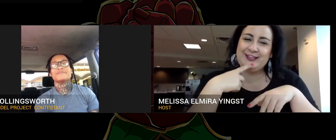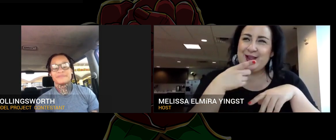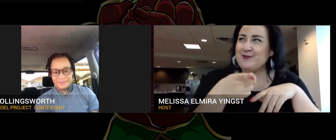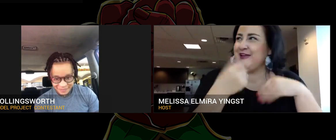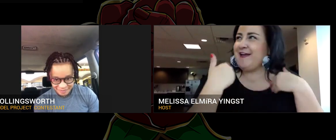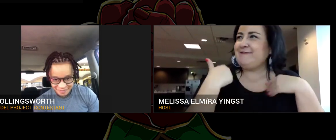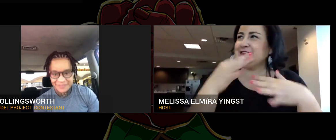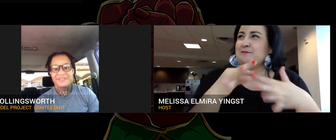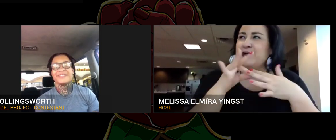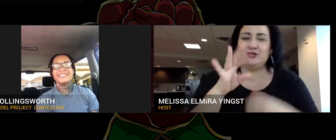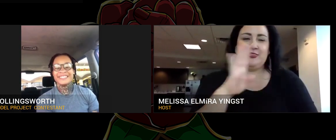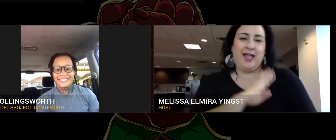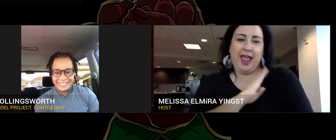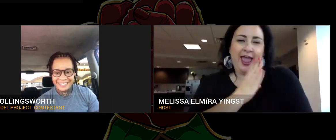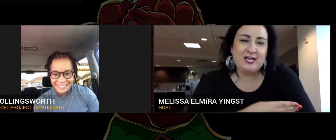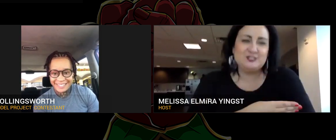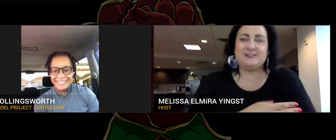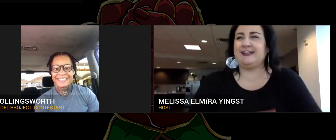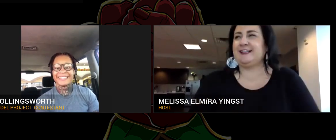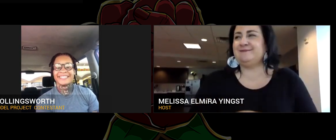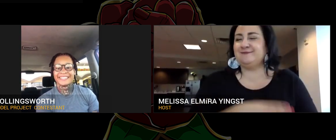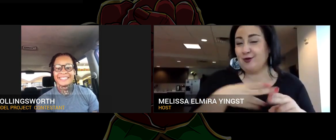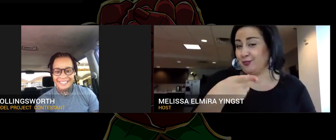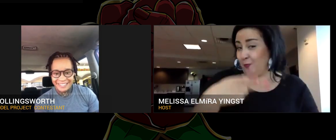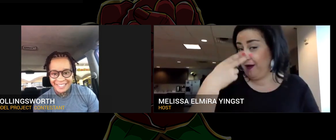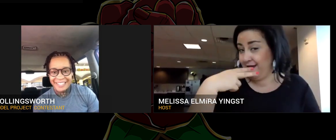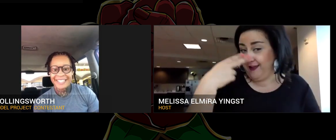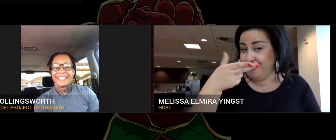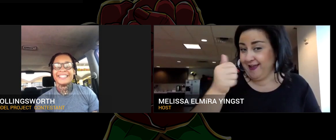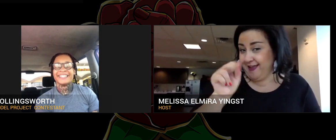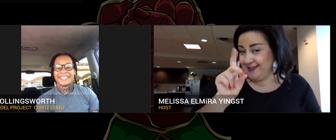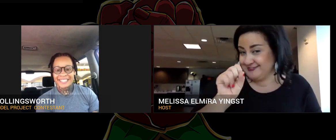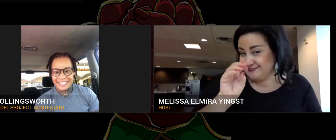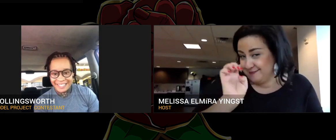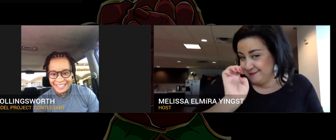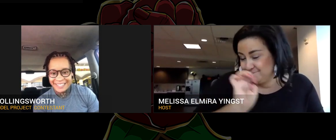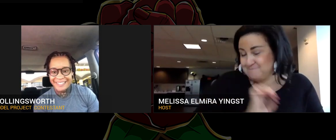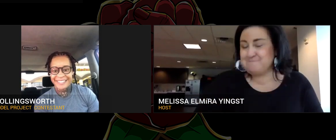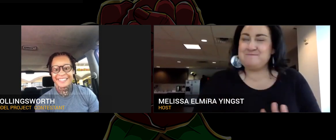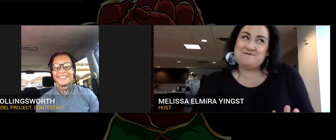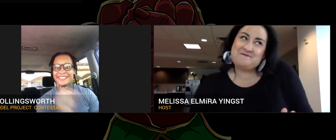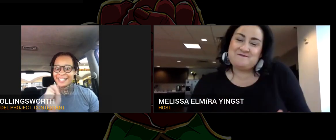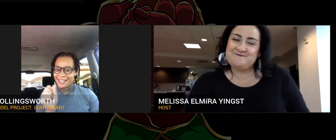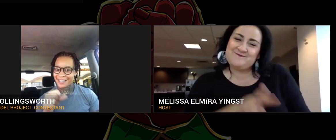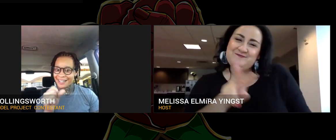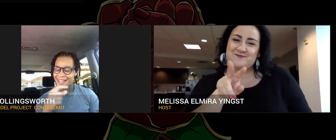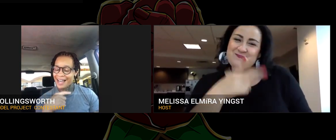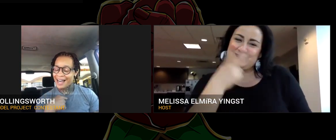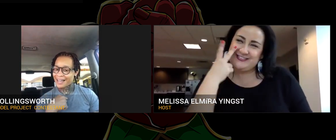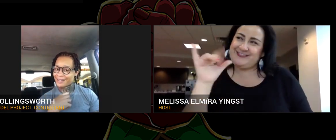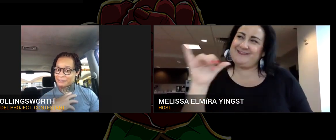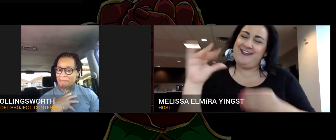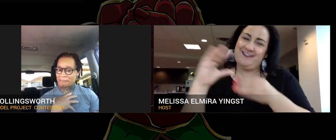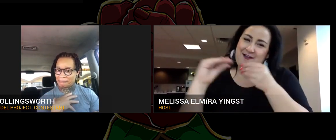The producer said you have an unique energy and said you were handsome. Yes. I was surprised-